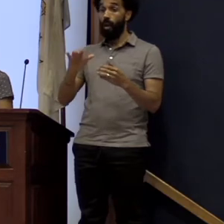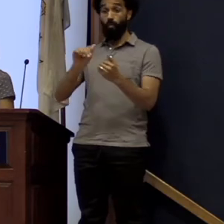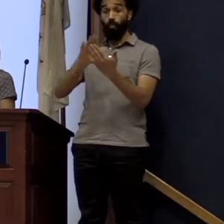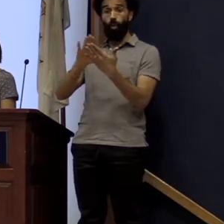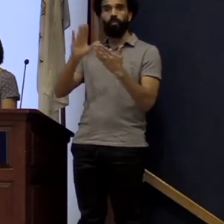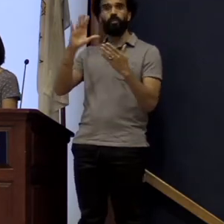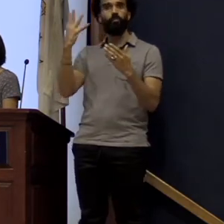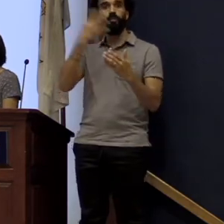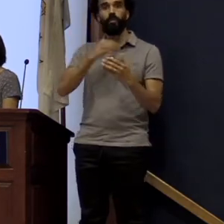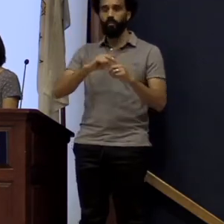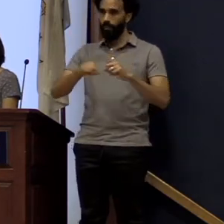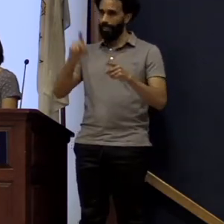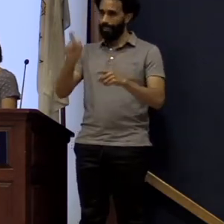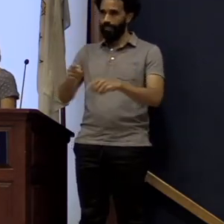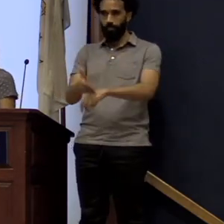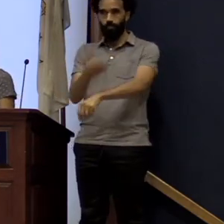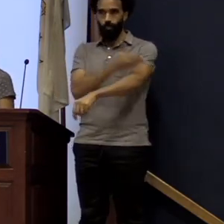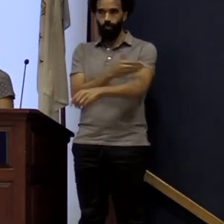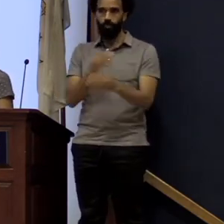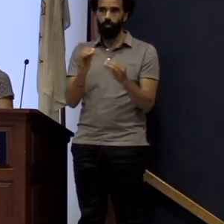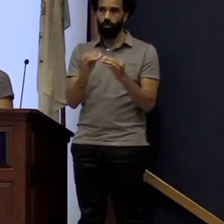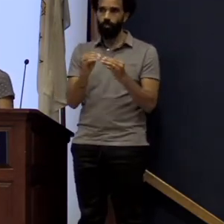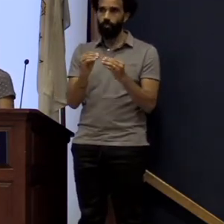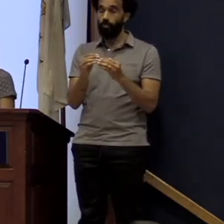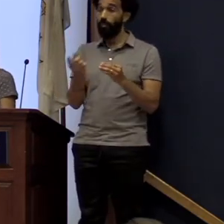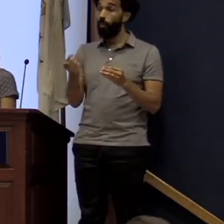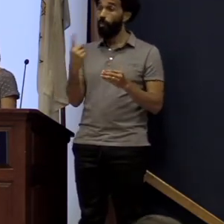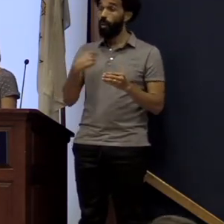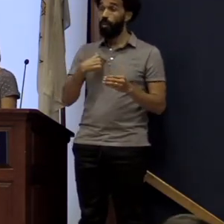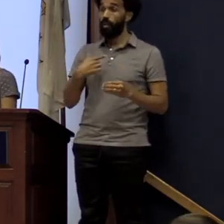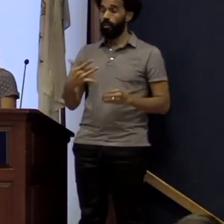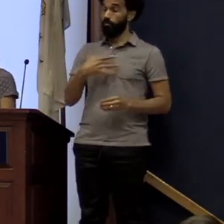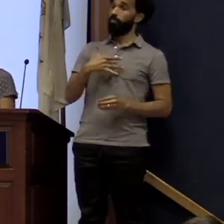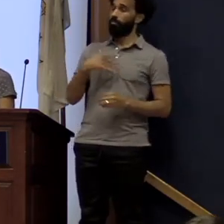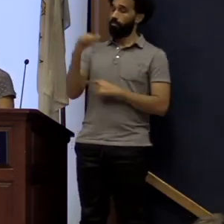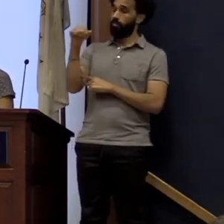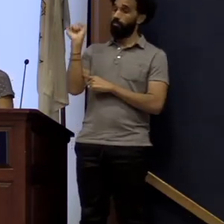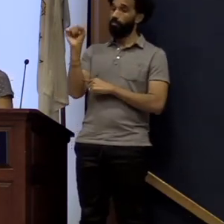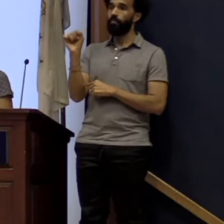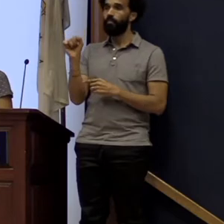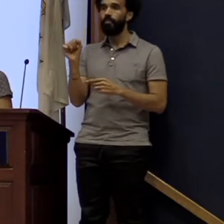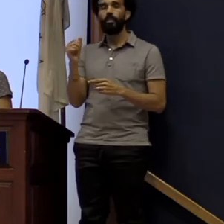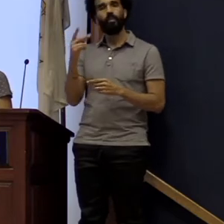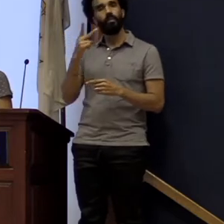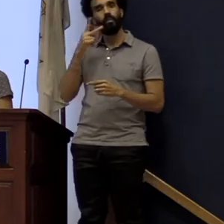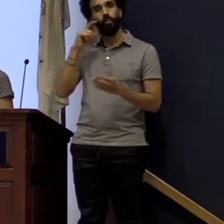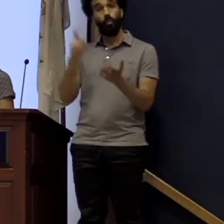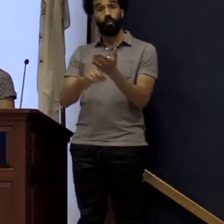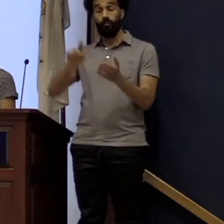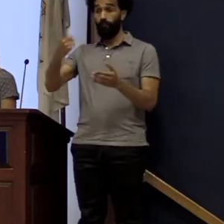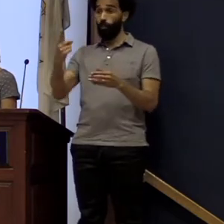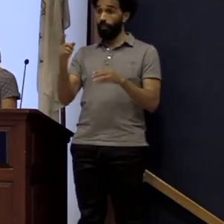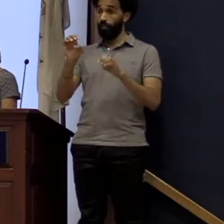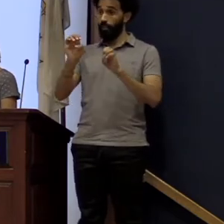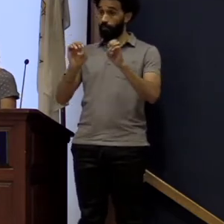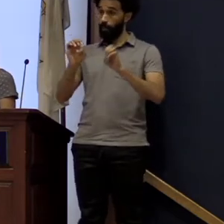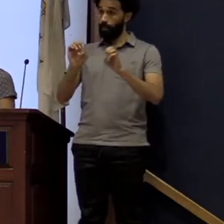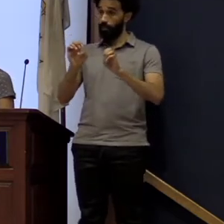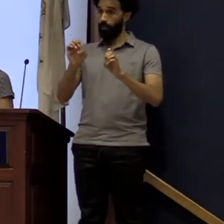One of the things that struck me a lot was when they were doing the first experiment There was an easy